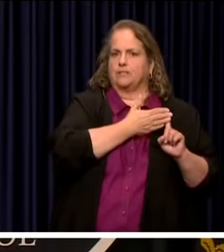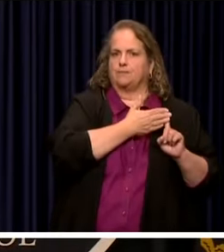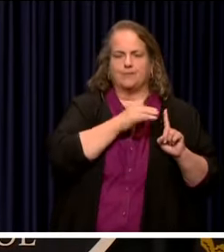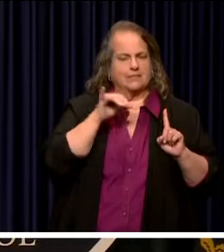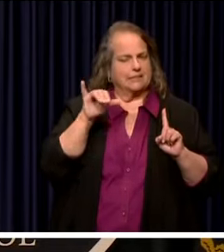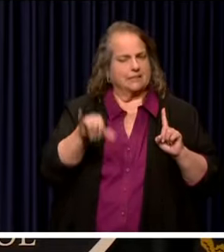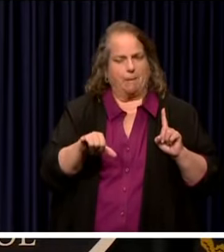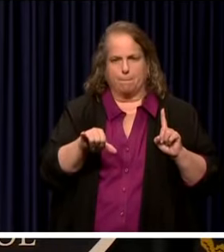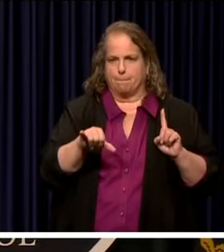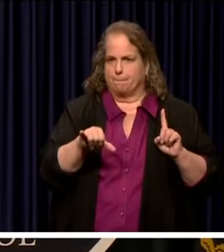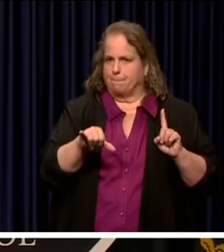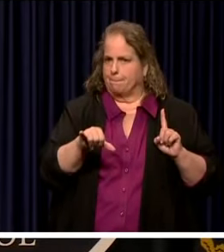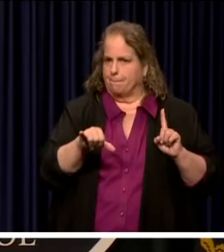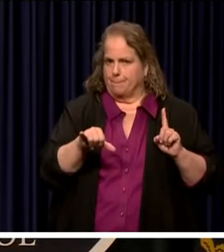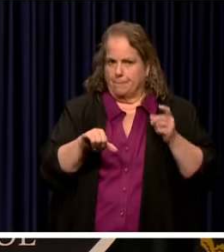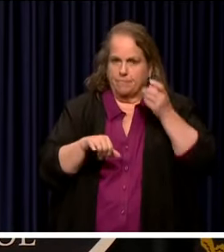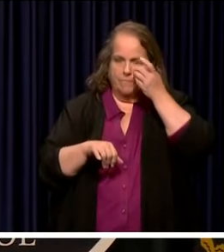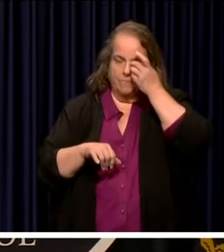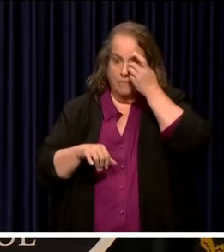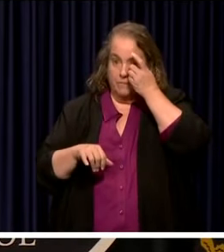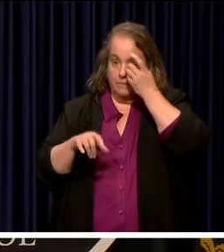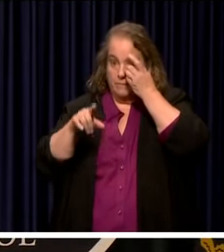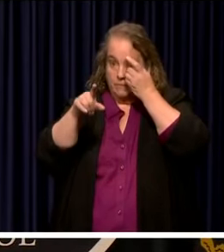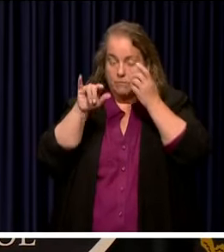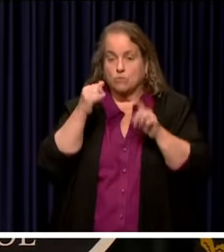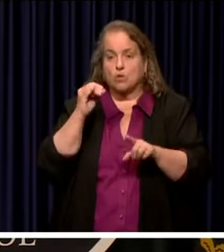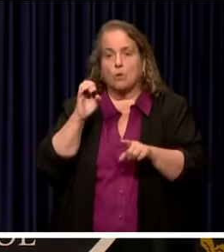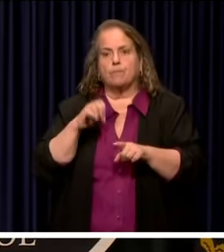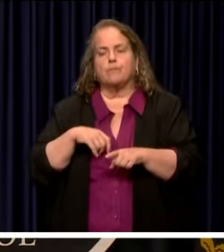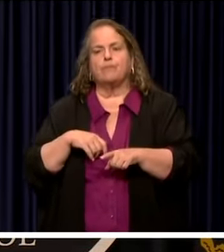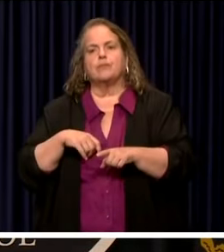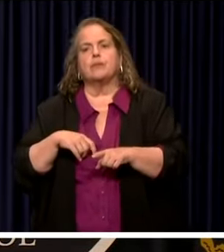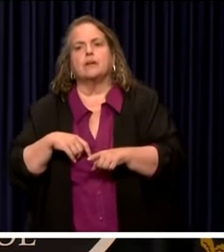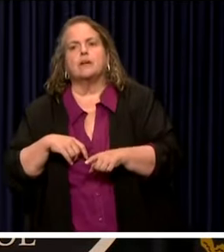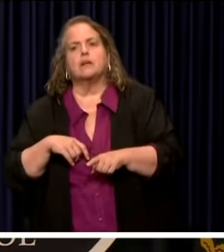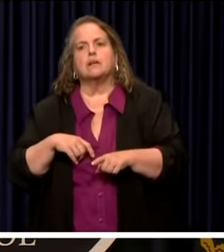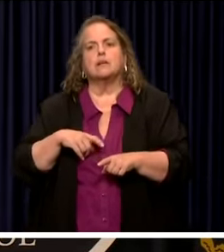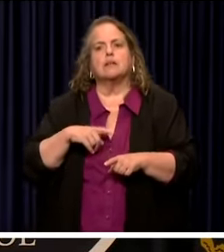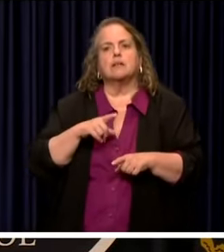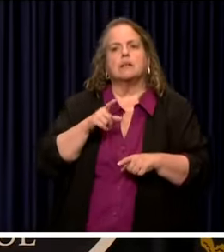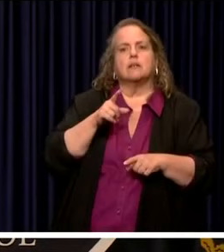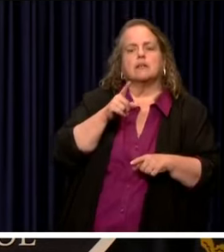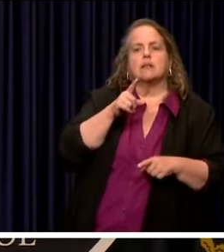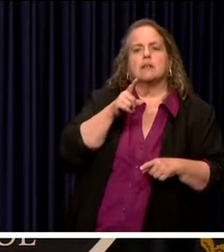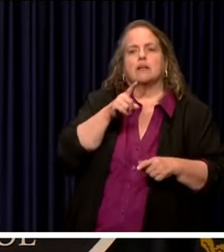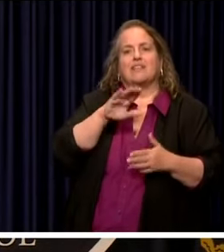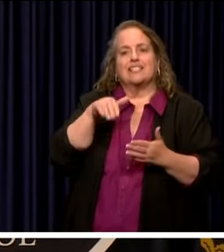PHIL. ANY THOUGHTS ABOUT 89 HAVING ELECTIVE SURGERIES REOPENING? IS THAT SOMETHING THAT CAN